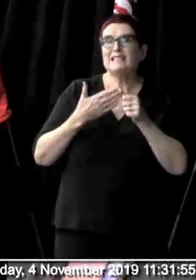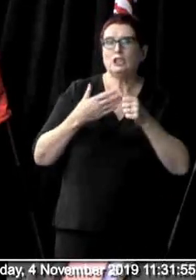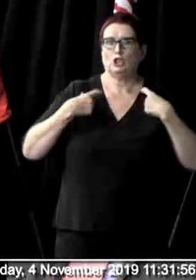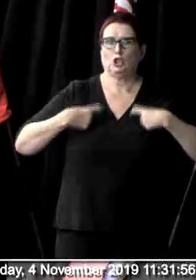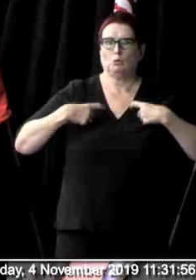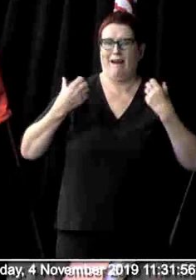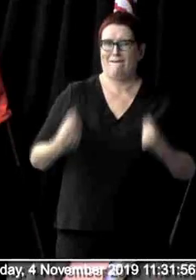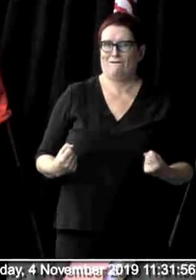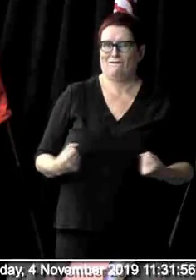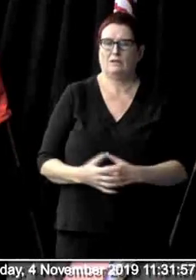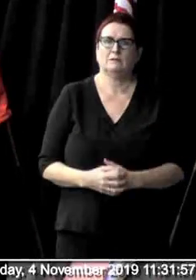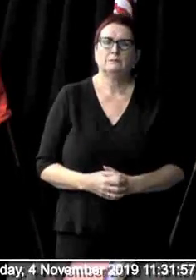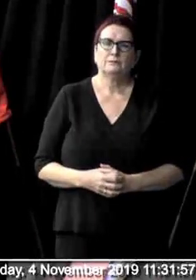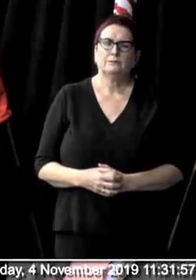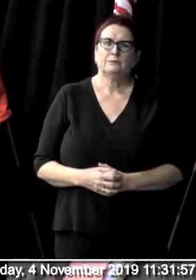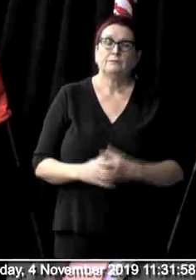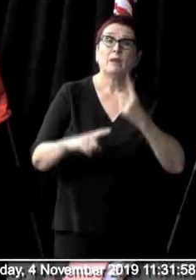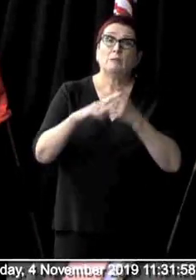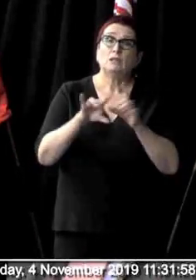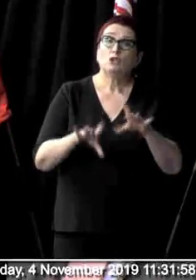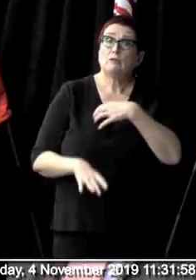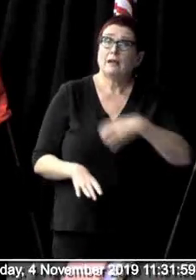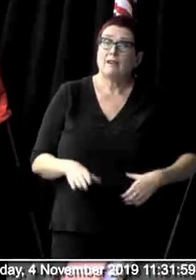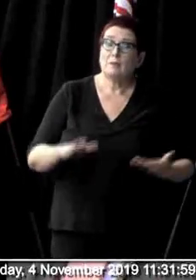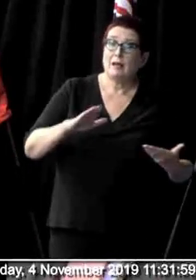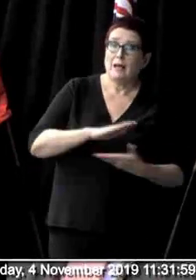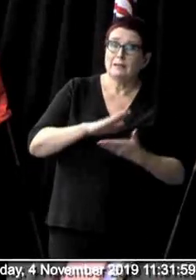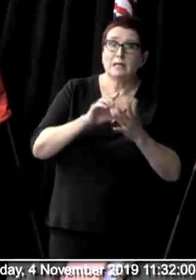In addition, the Australian Government, through the Department of Social Services,